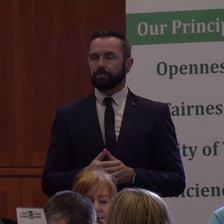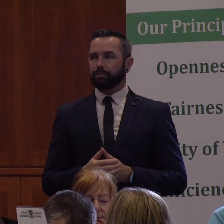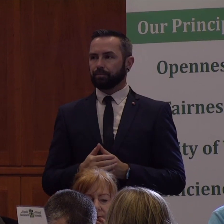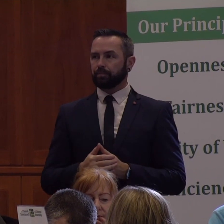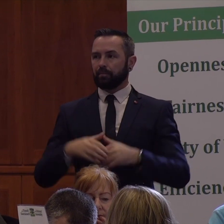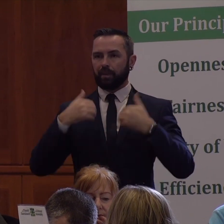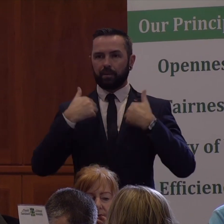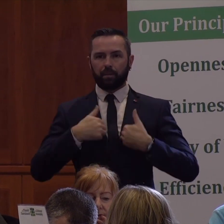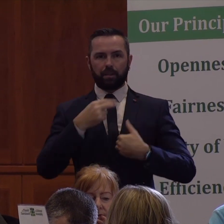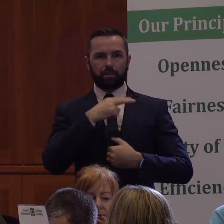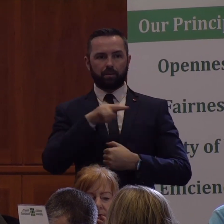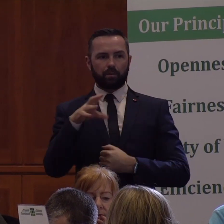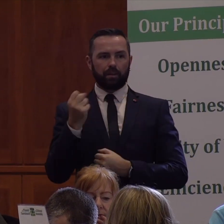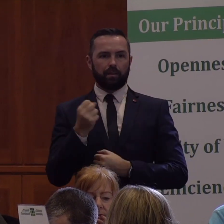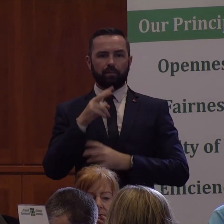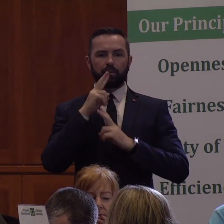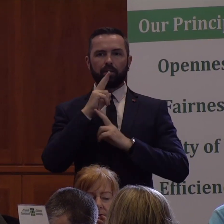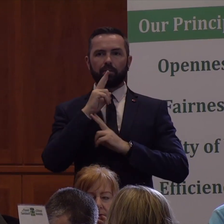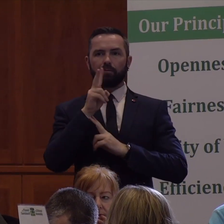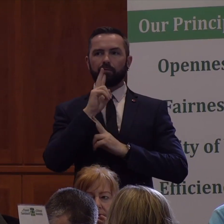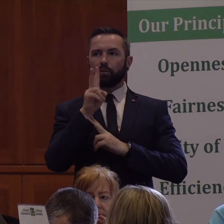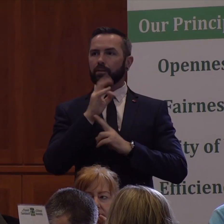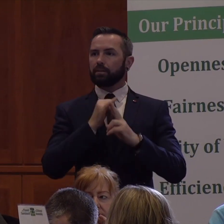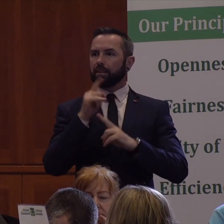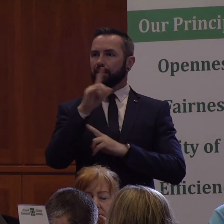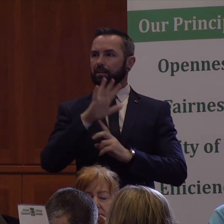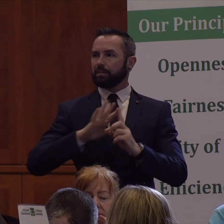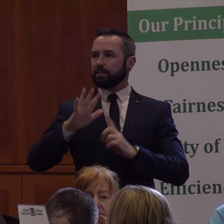don't seem to have a voice in this in this in this regard and perhaps they're not as